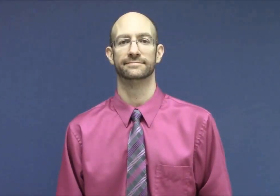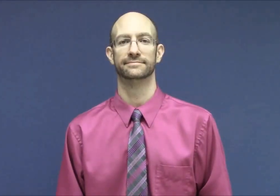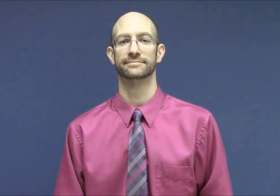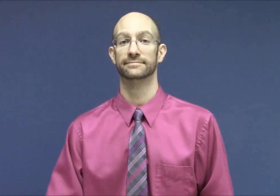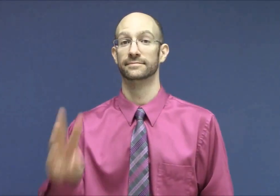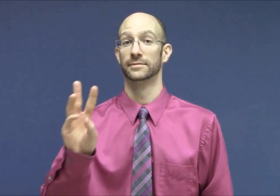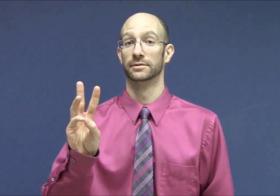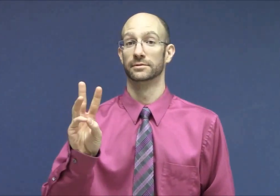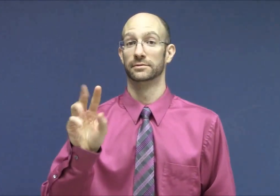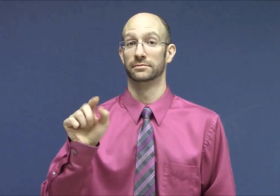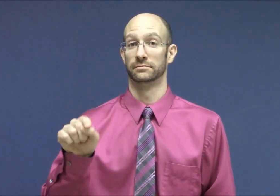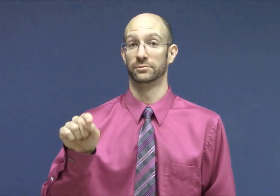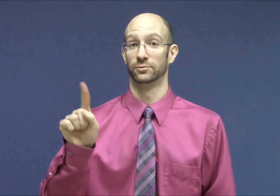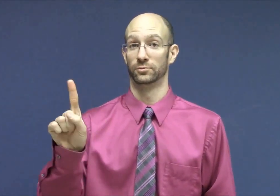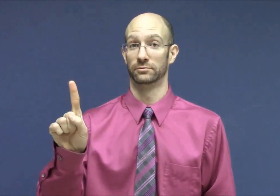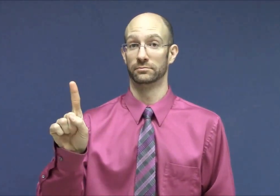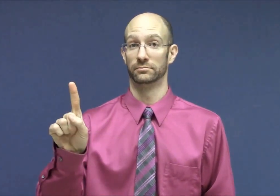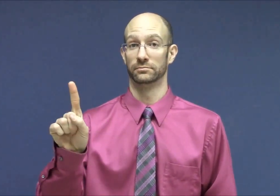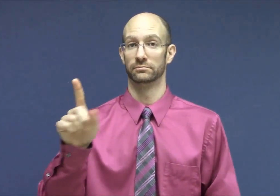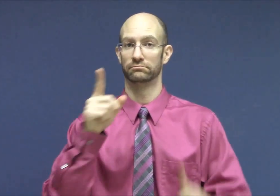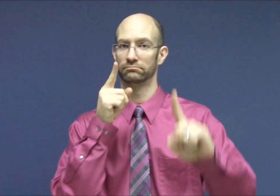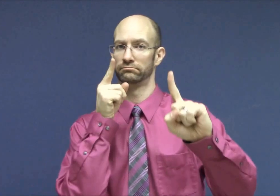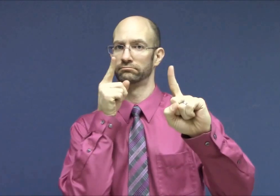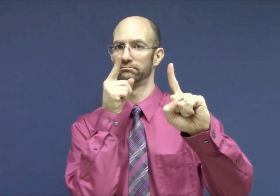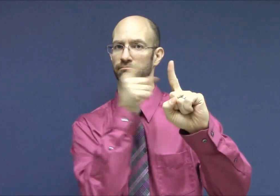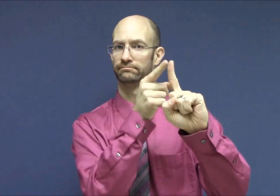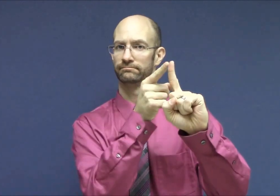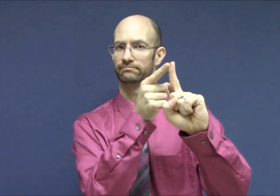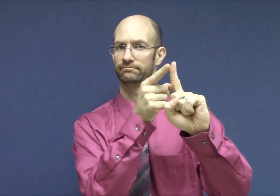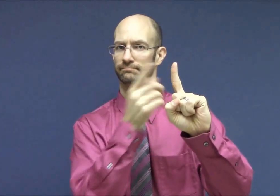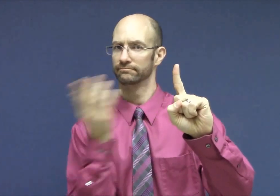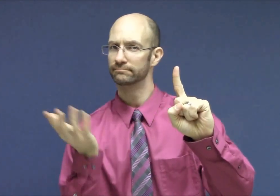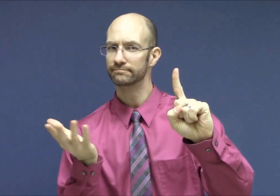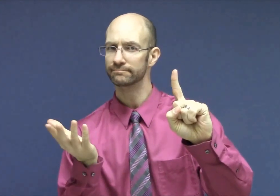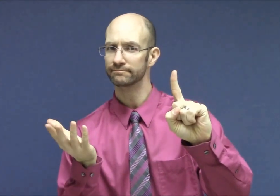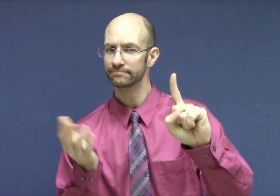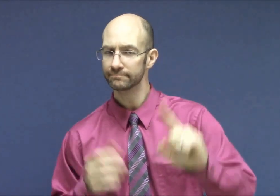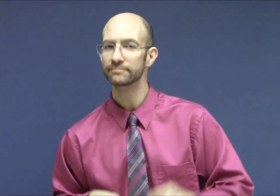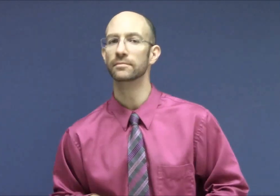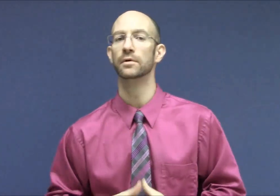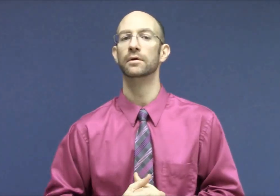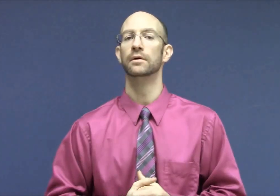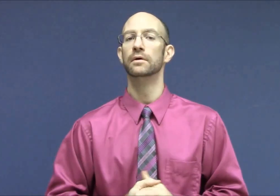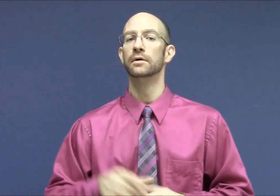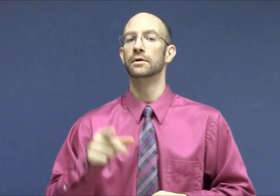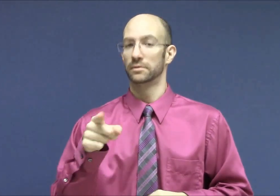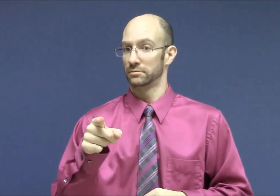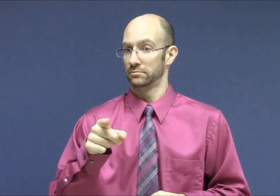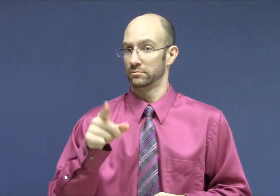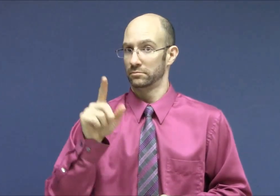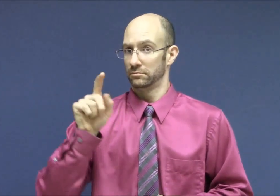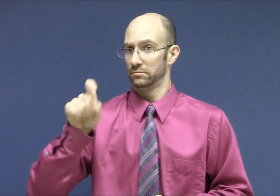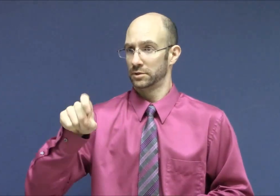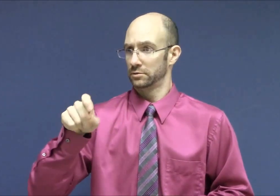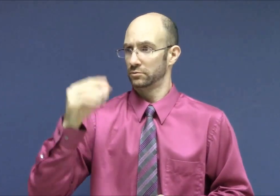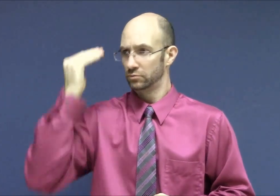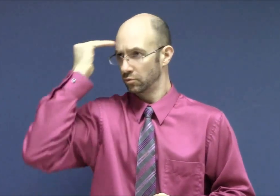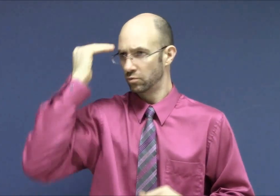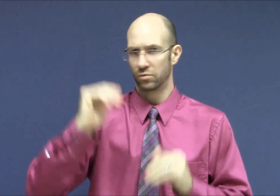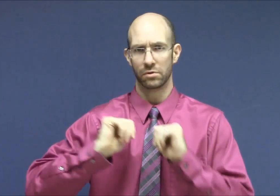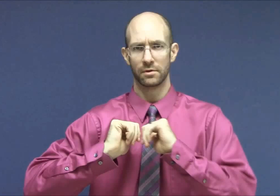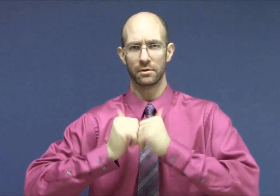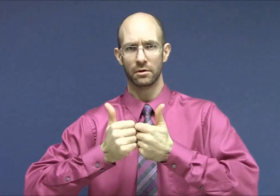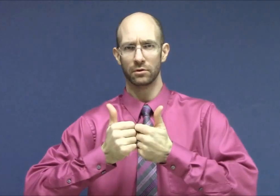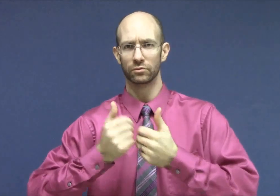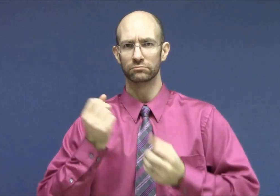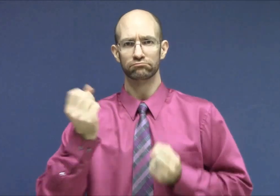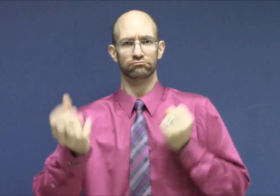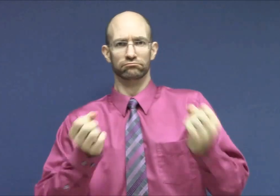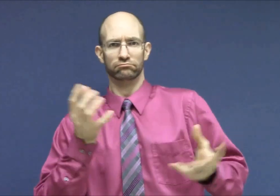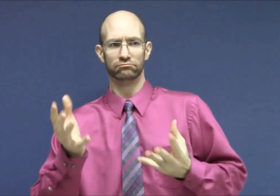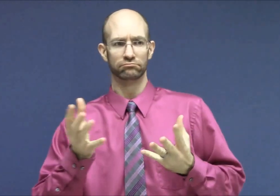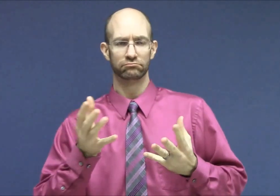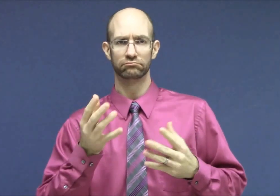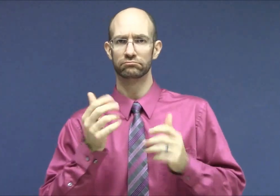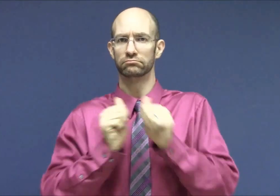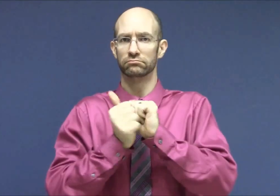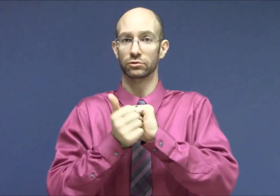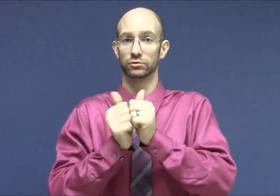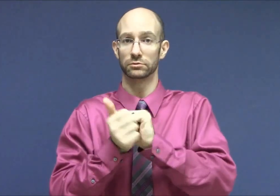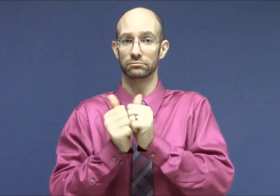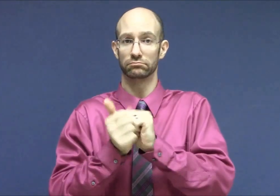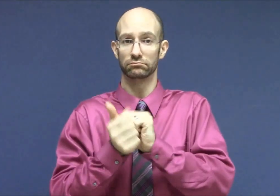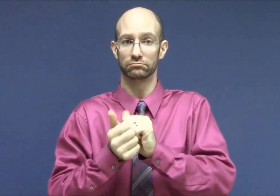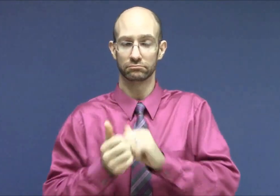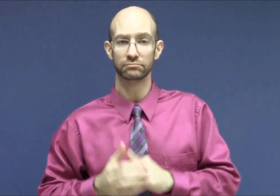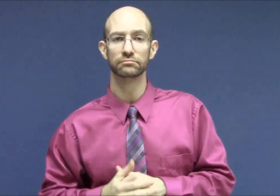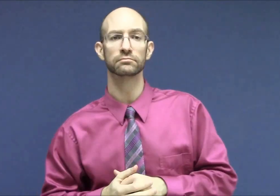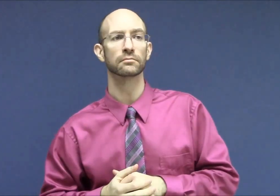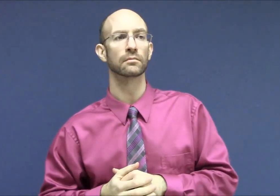6.1 objectives what? You need to know how to sign sports.